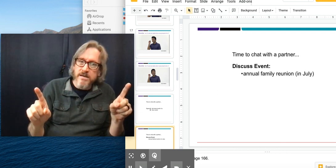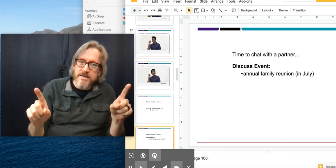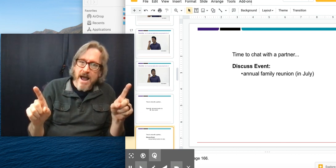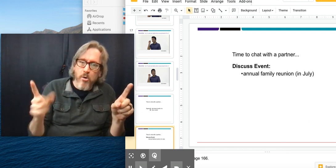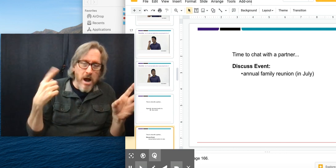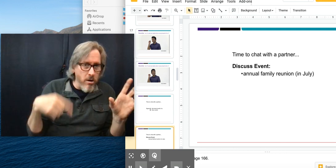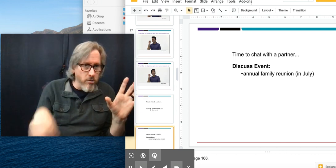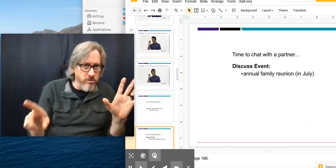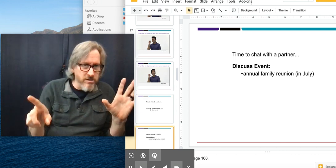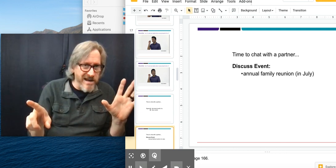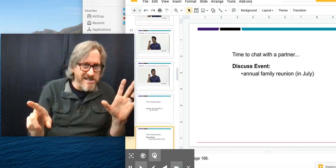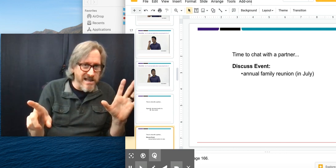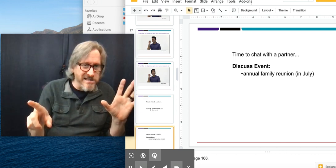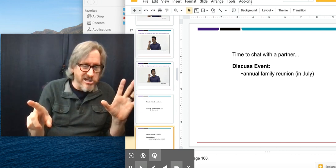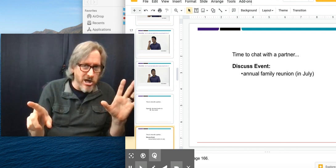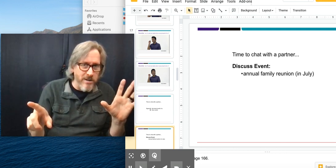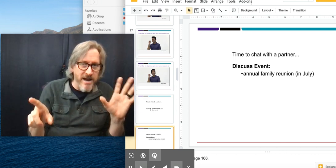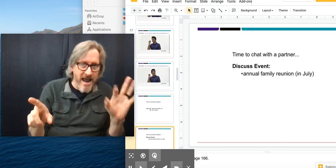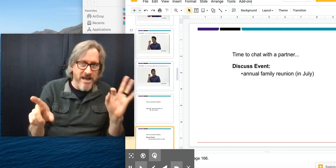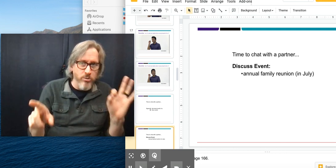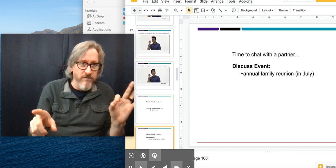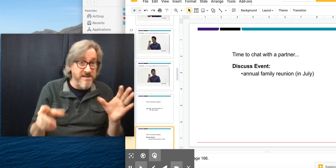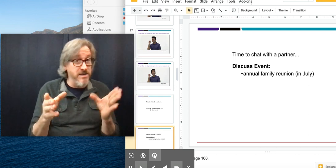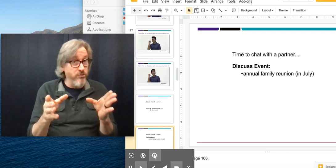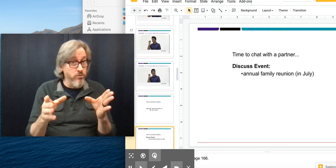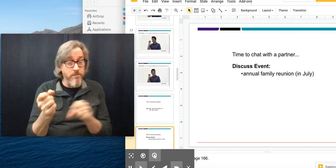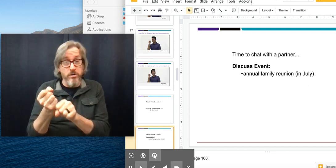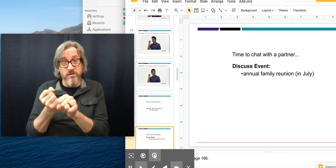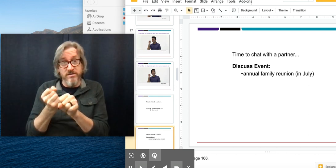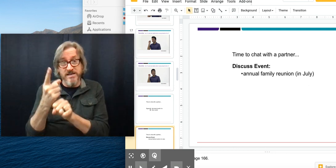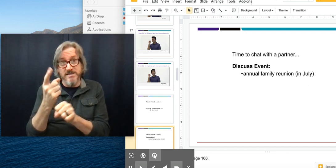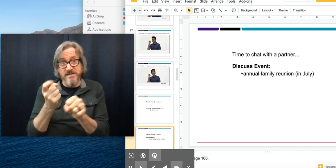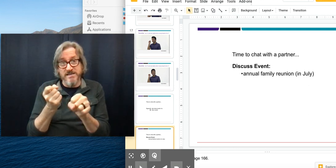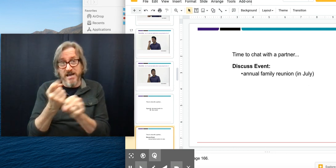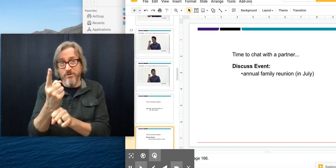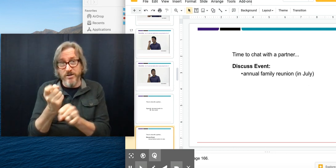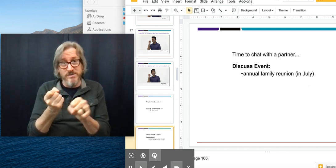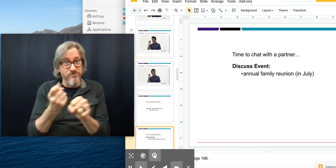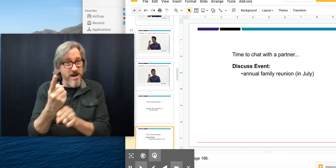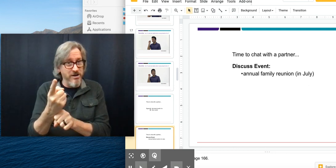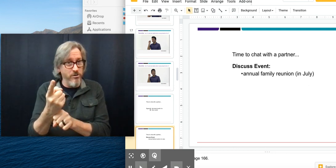now the next thing is to talk about annual events and if you remember this is the sign we use for n